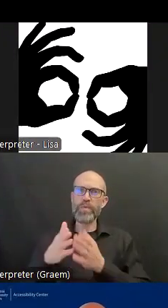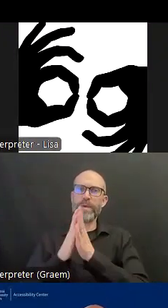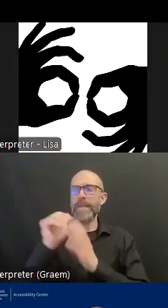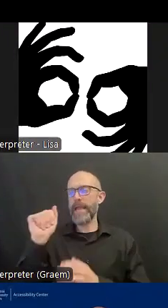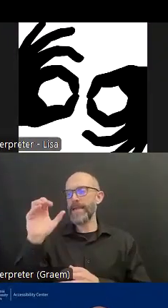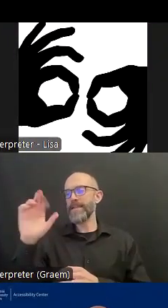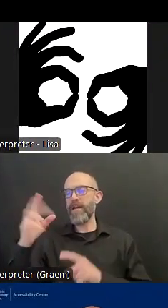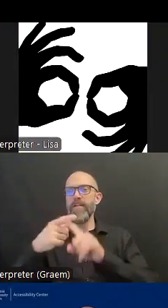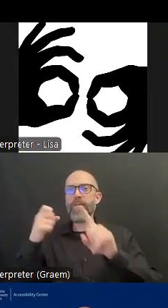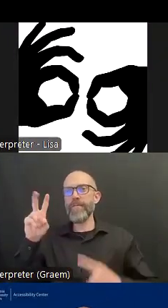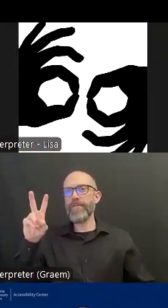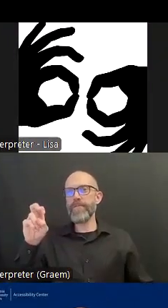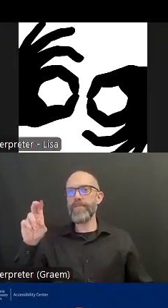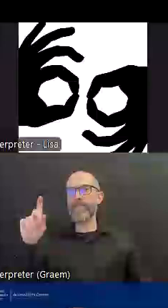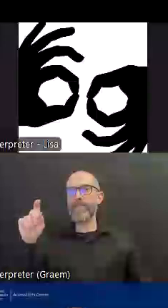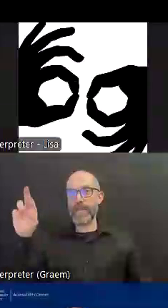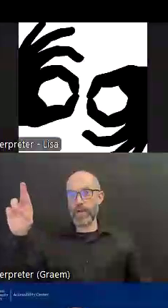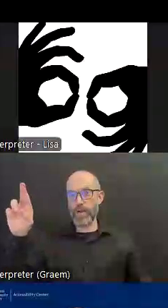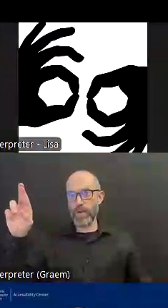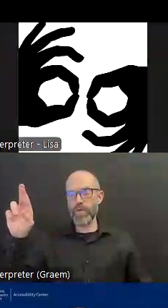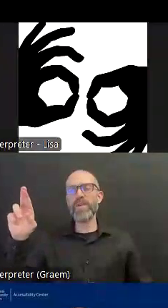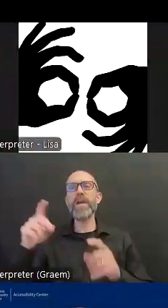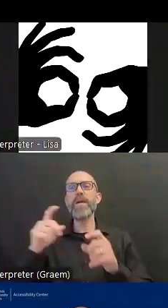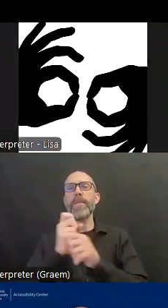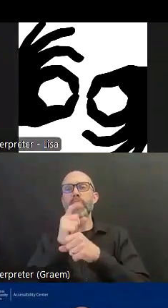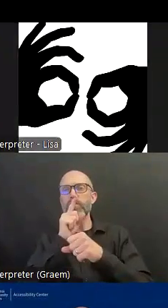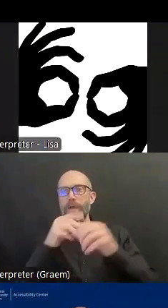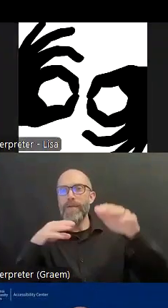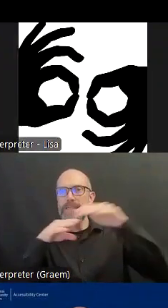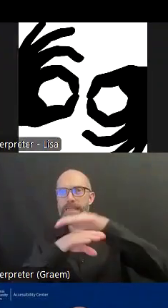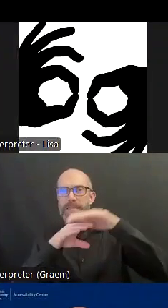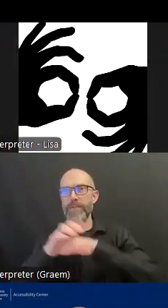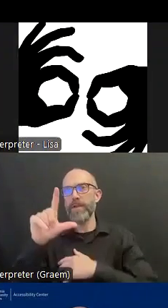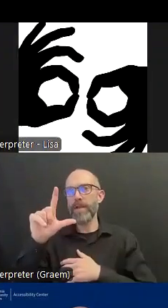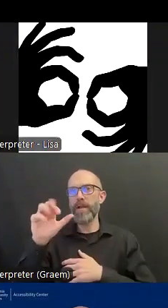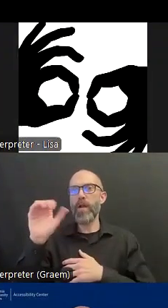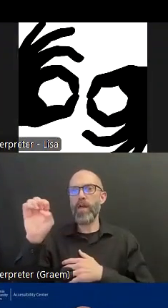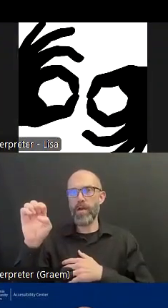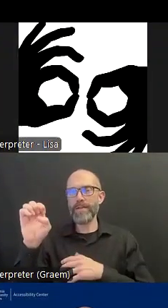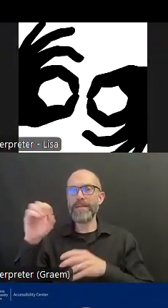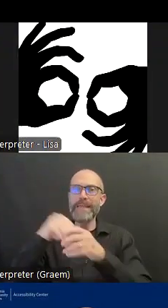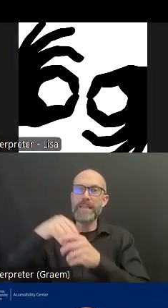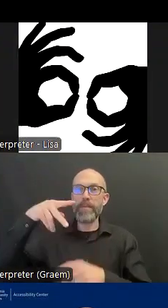and we're going to ensure that there's an accessibility clause in the PO or contract, and that's it.